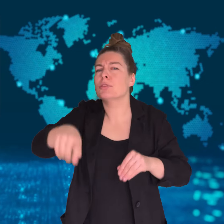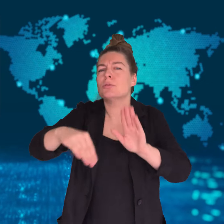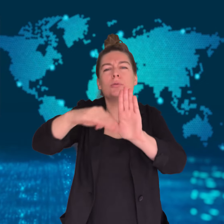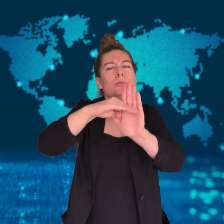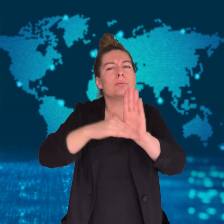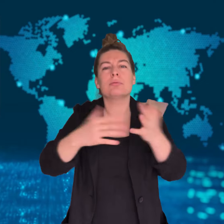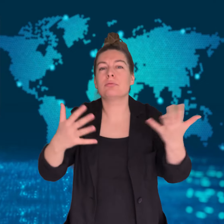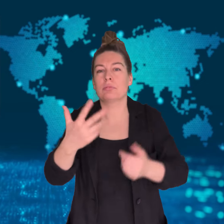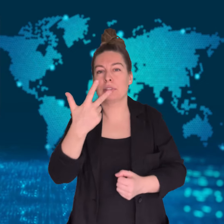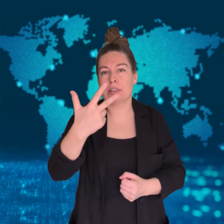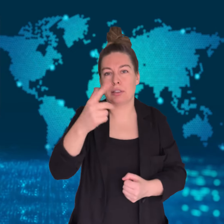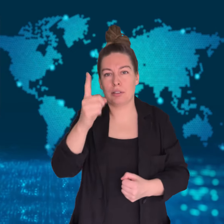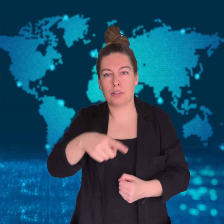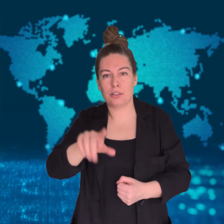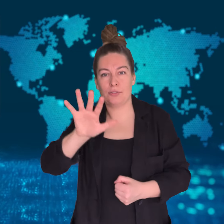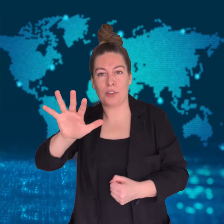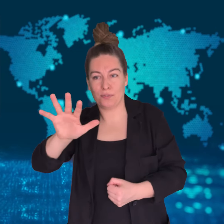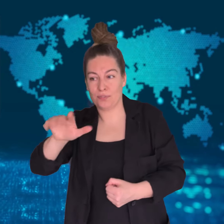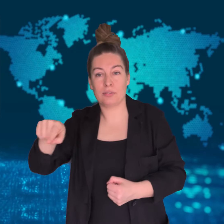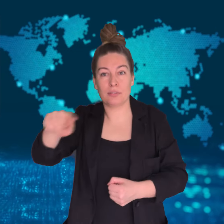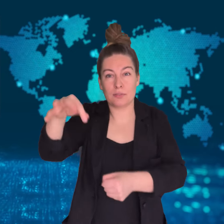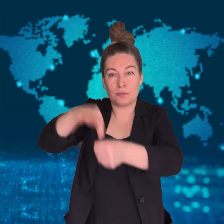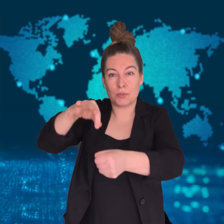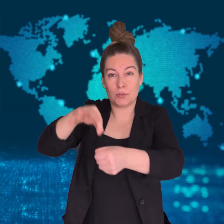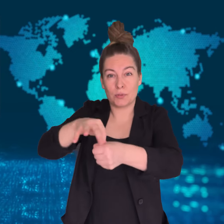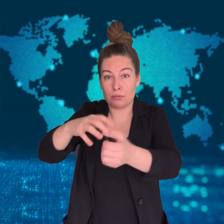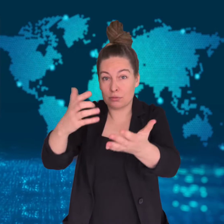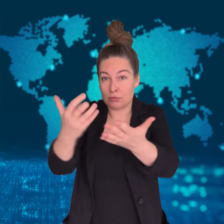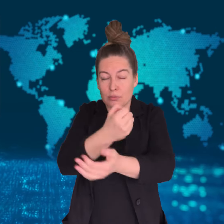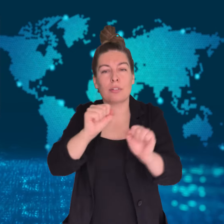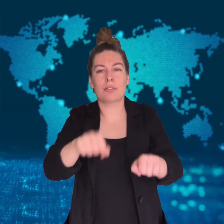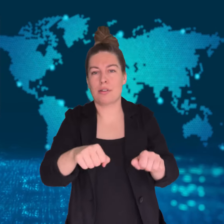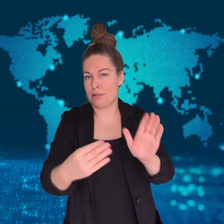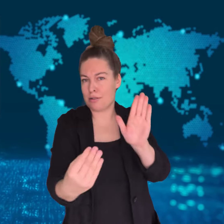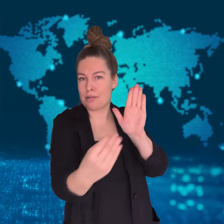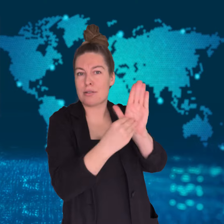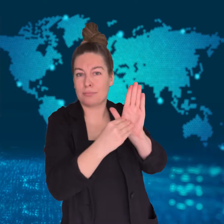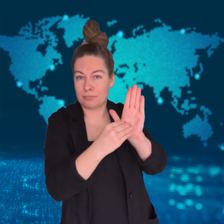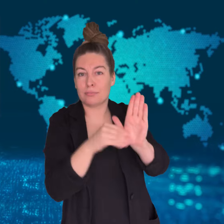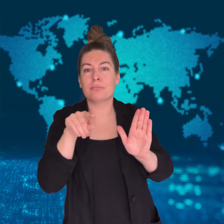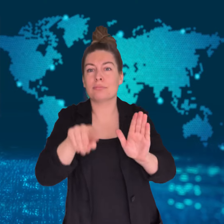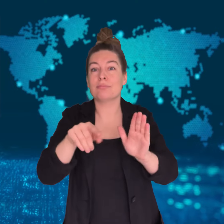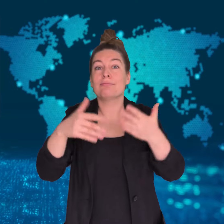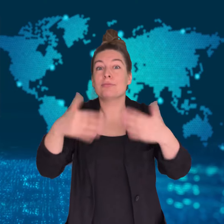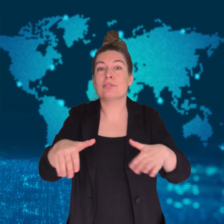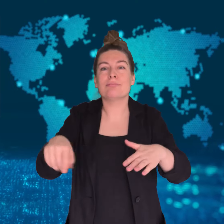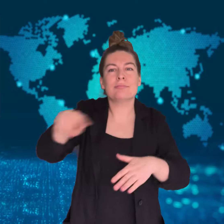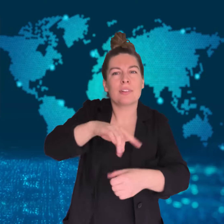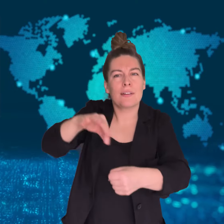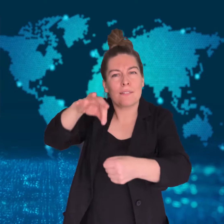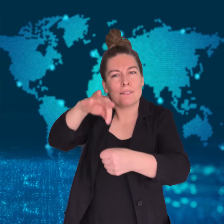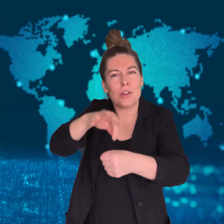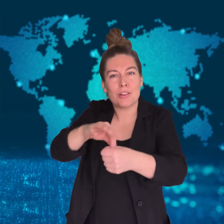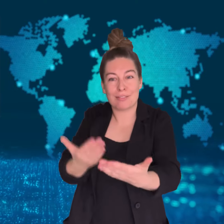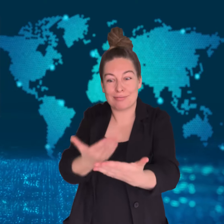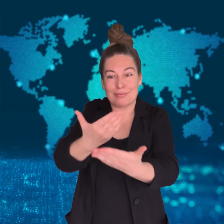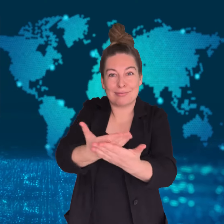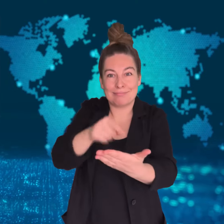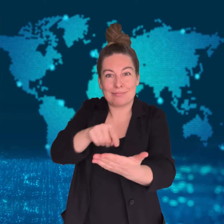In order for the proposal to pass, a three-fifths majority was required in France's parliament.